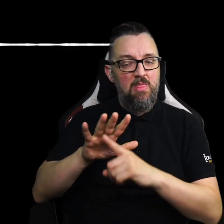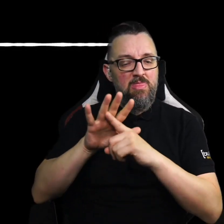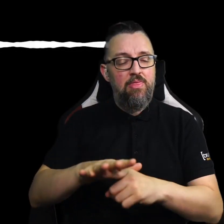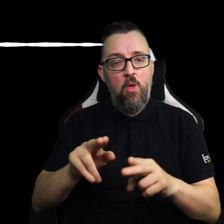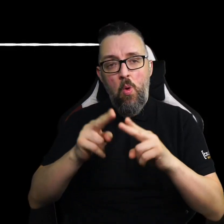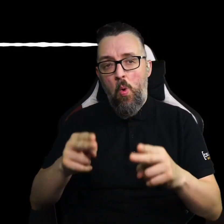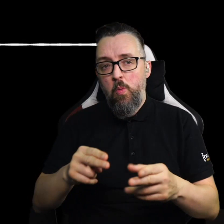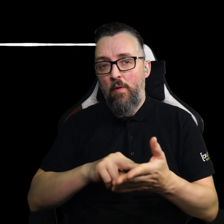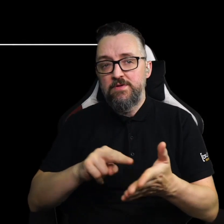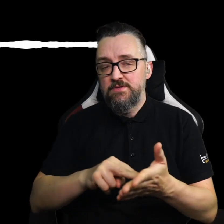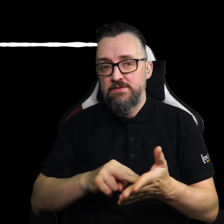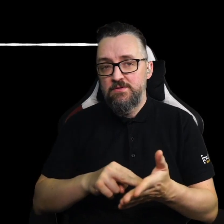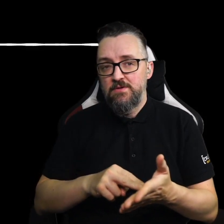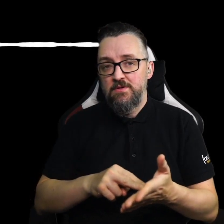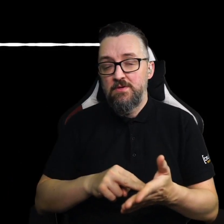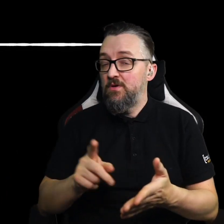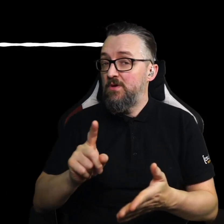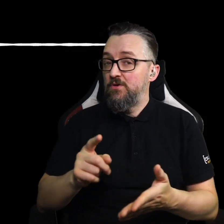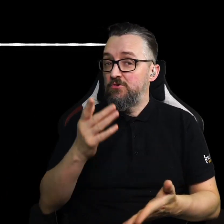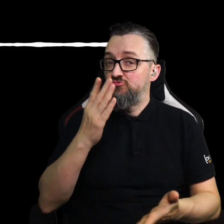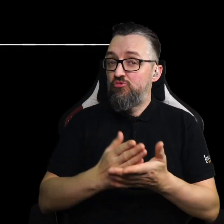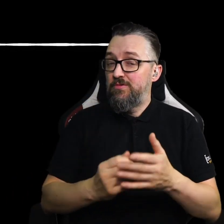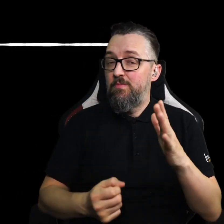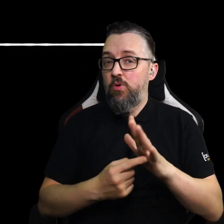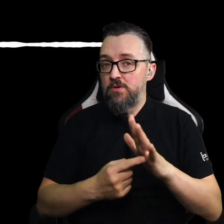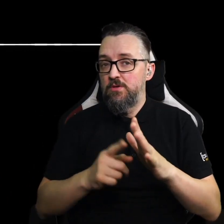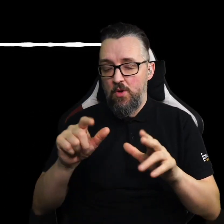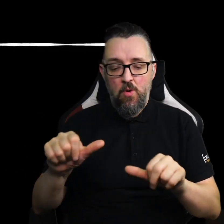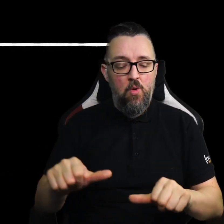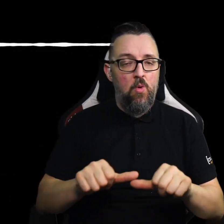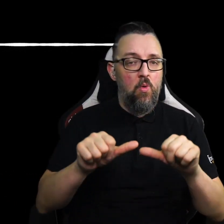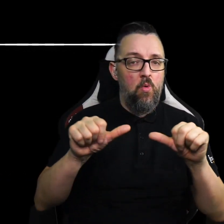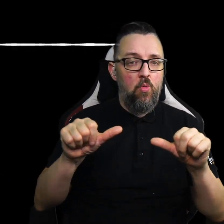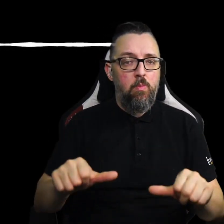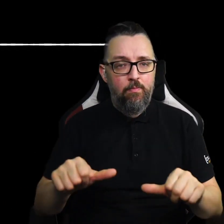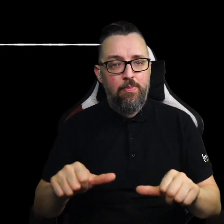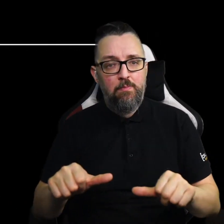The only truth that matters is the complete insignificance of any of these questions.